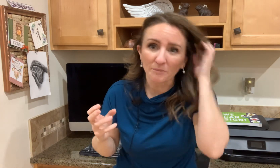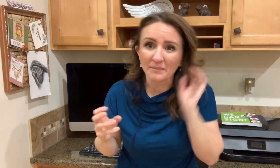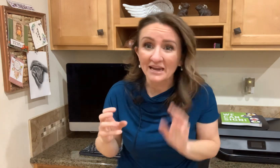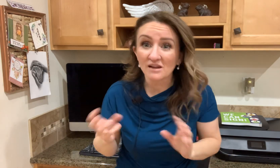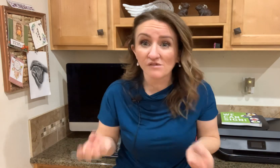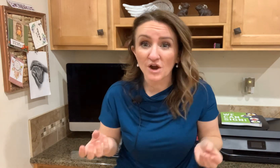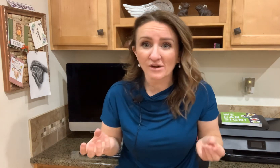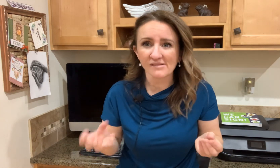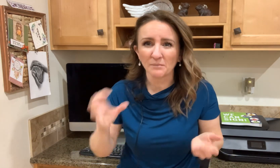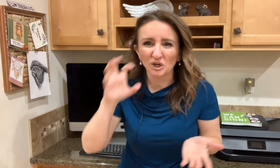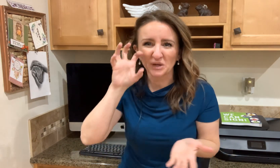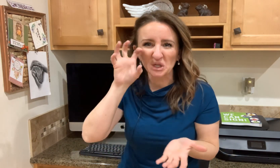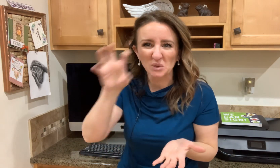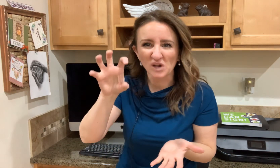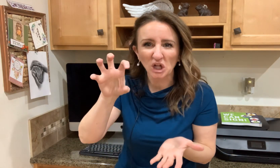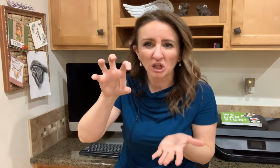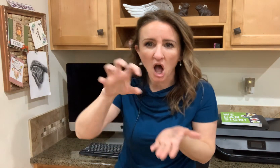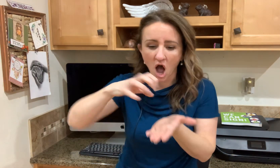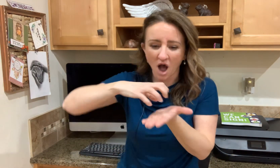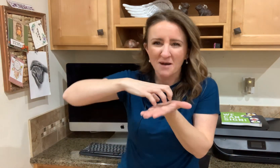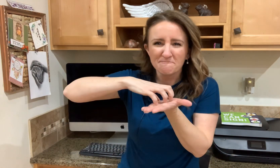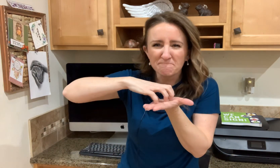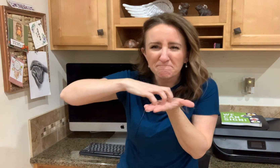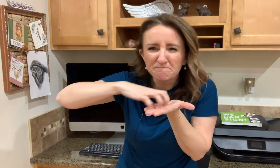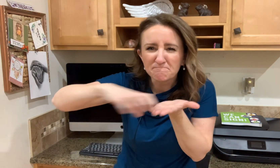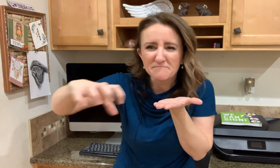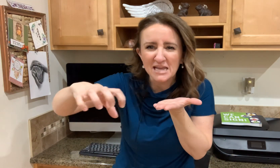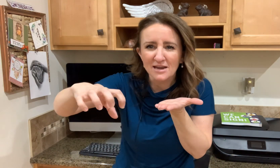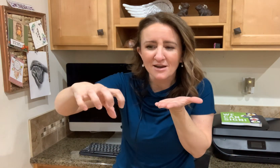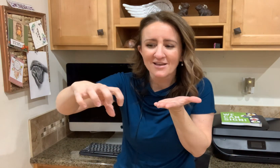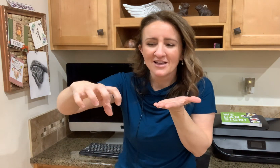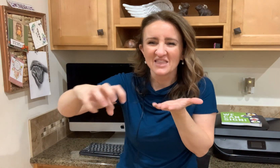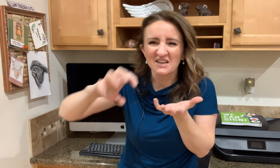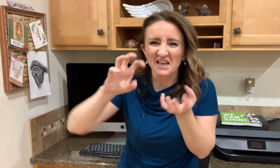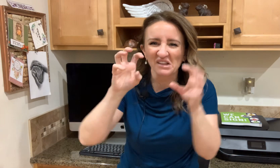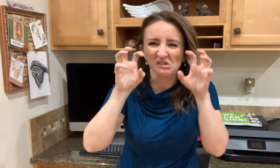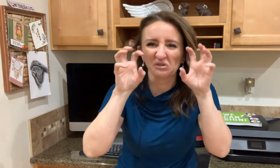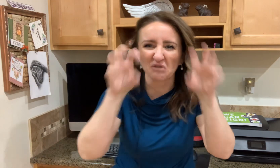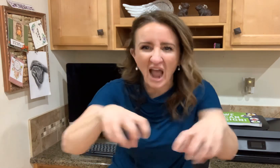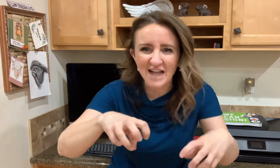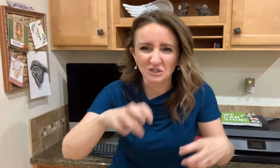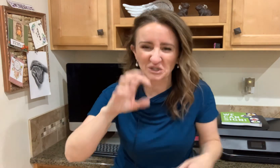mean is very similar but you use a claw handshape, "mean" think of like a scratch or a